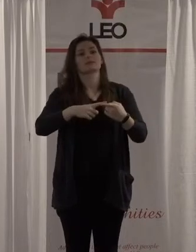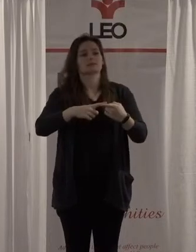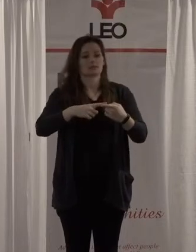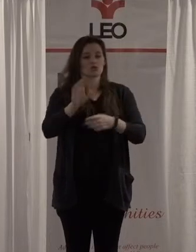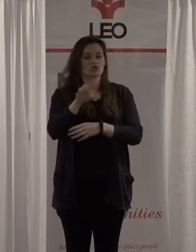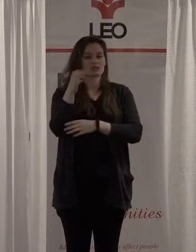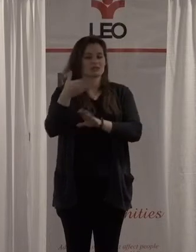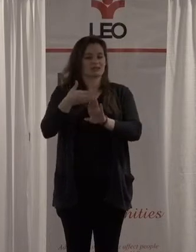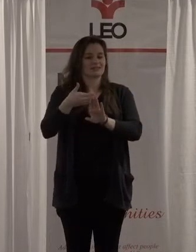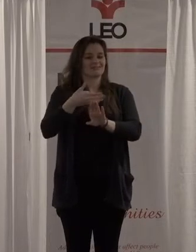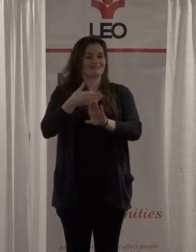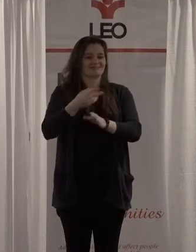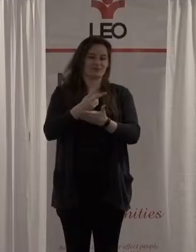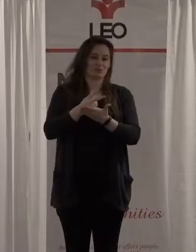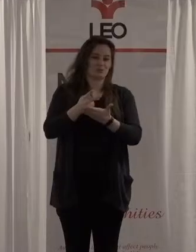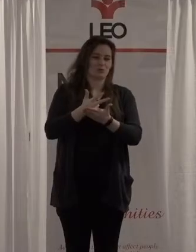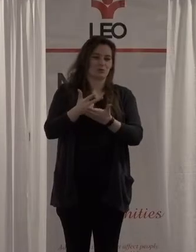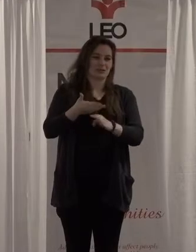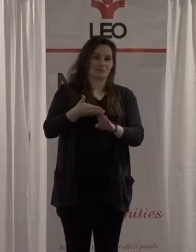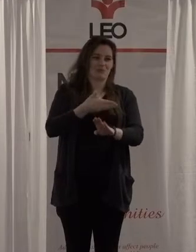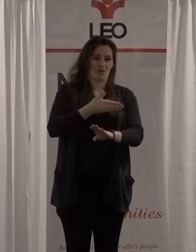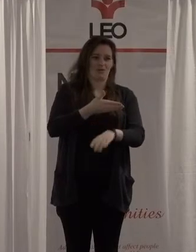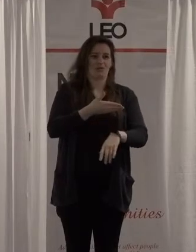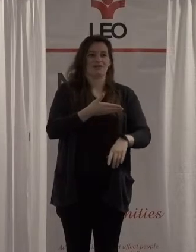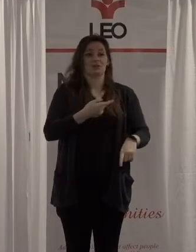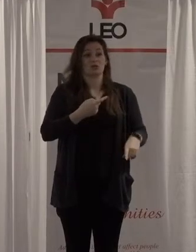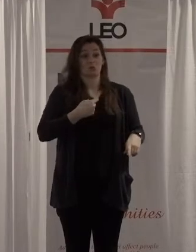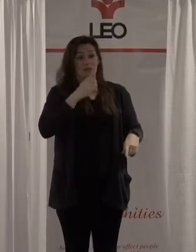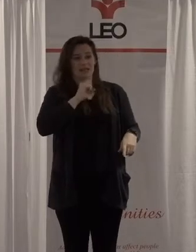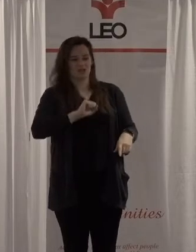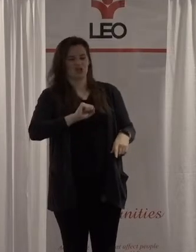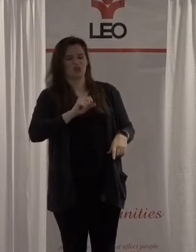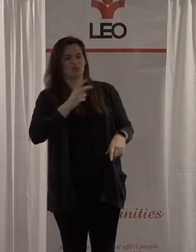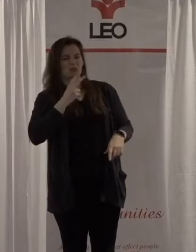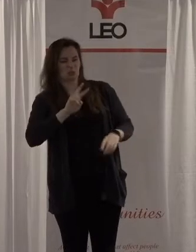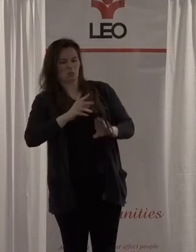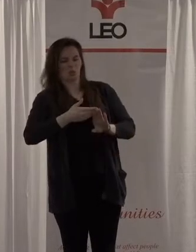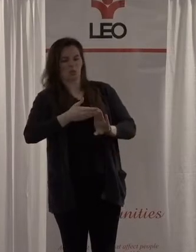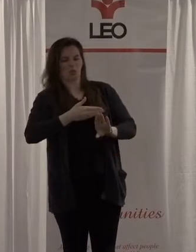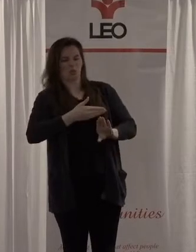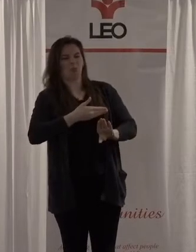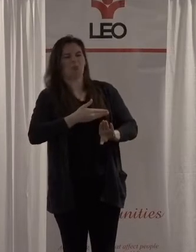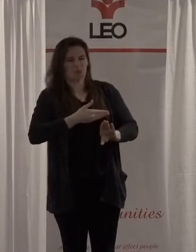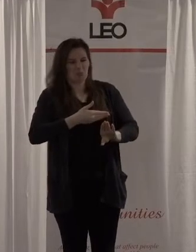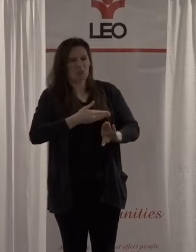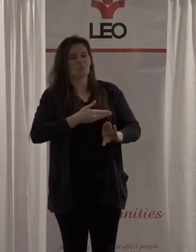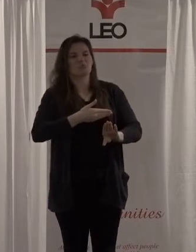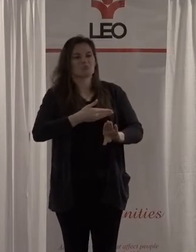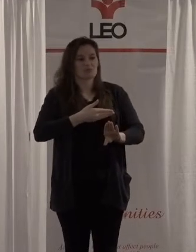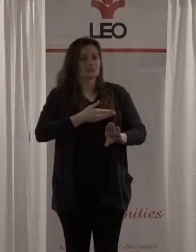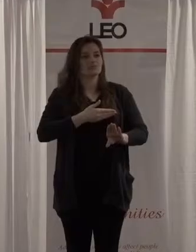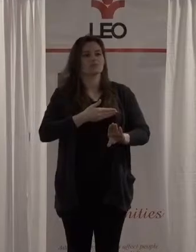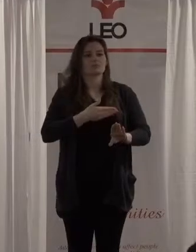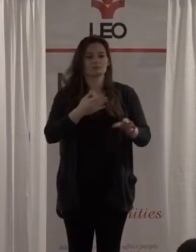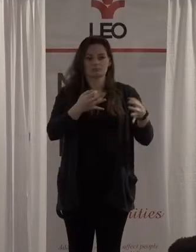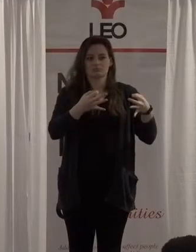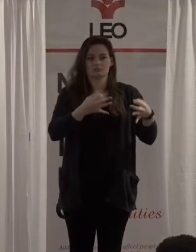AND A FEW WEEKS BEFORE I WAS TWO YEARS OLD. AND THE NEXT PART THAT I'M GOING TO TELL YOU ABOUT IS GOING TO BE A LITTLE TECHNICAL